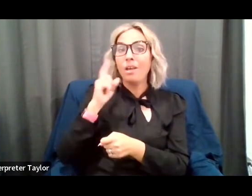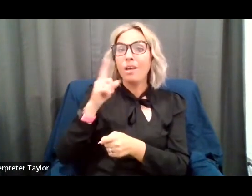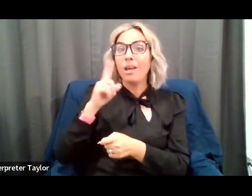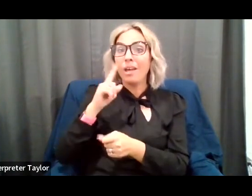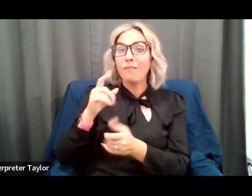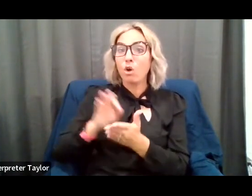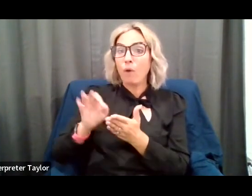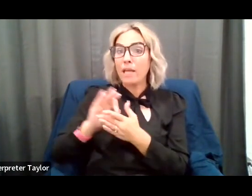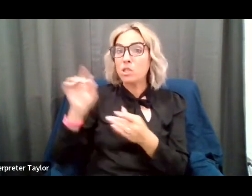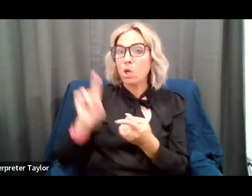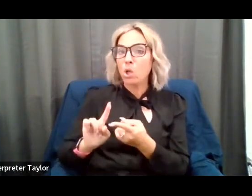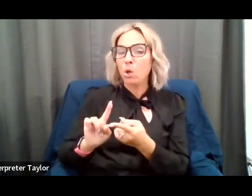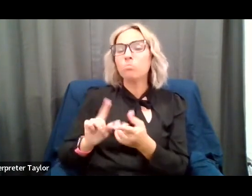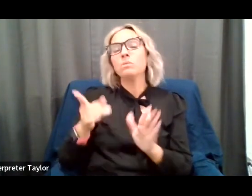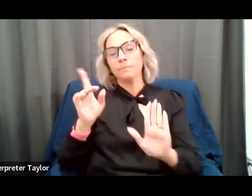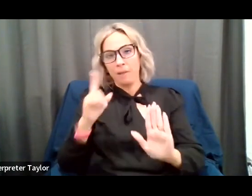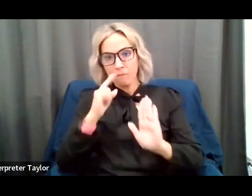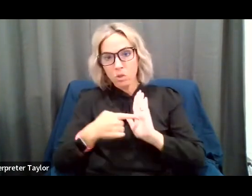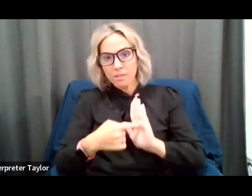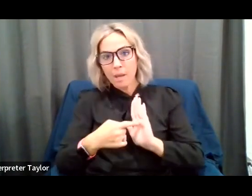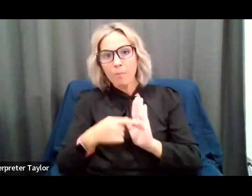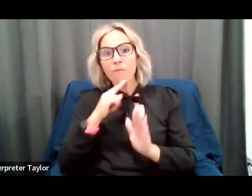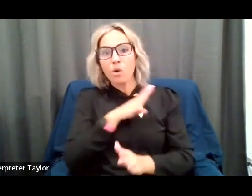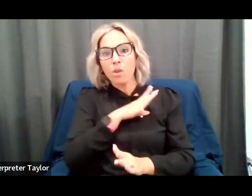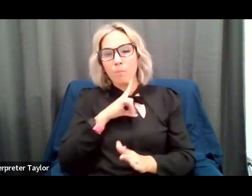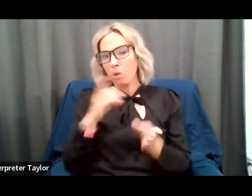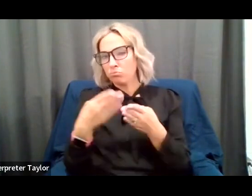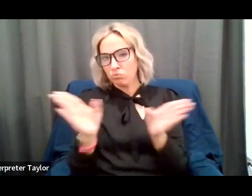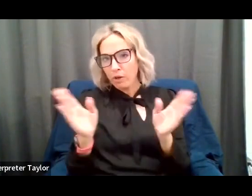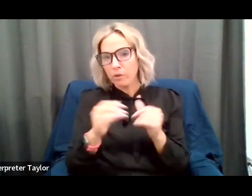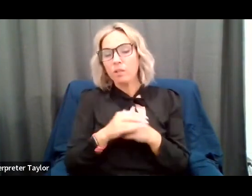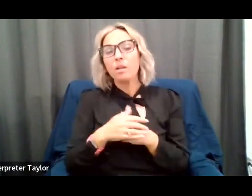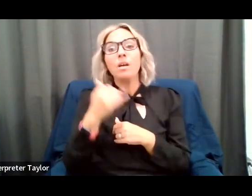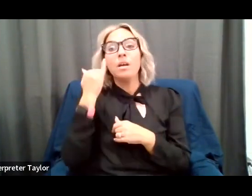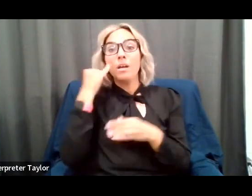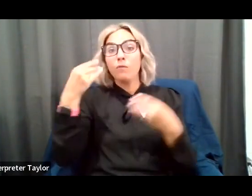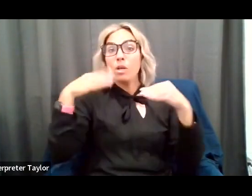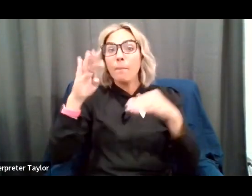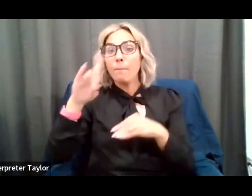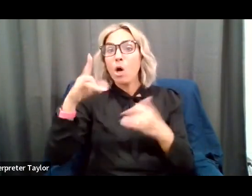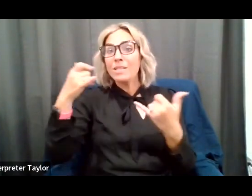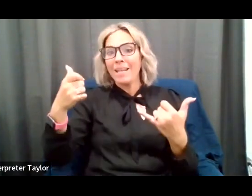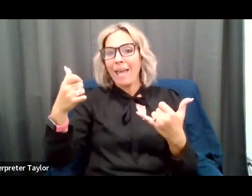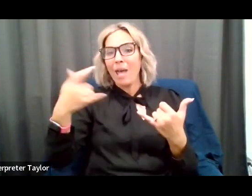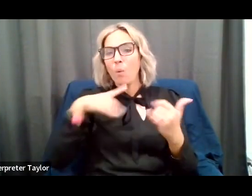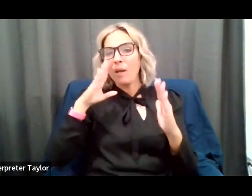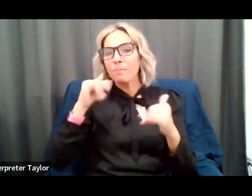So a-as an example for the-for the Board in general, if we were to sell the Bonds today, we're expecting an interest rate of